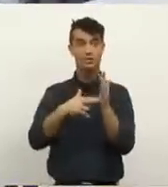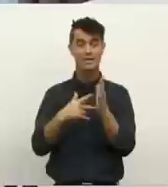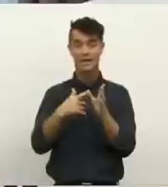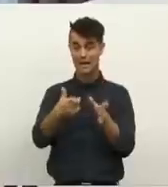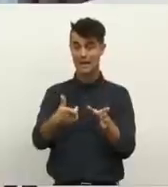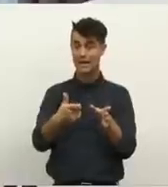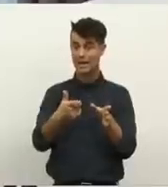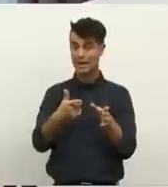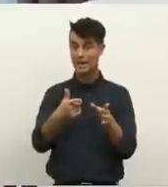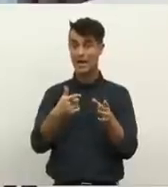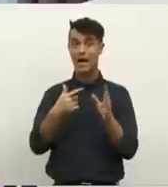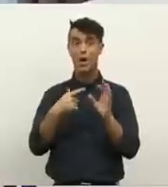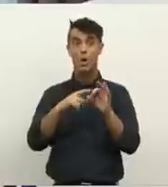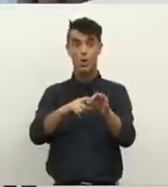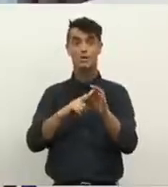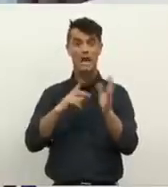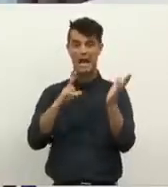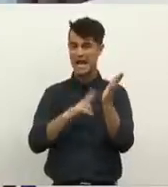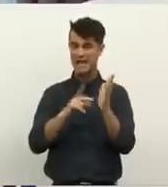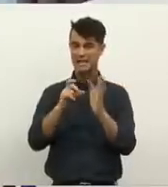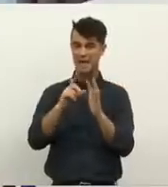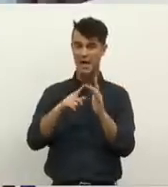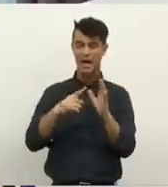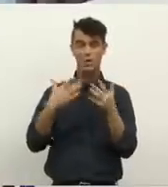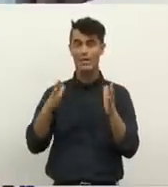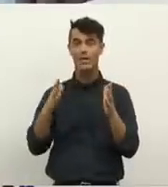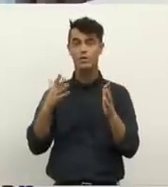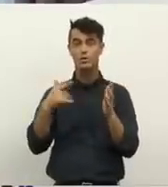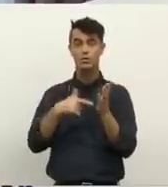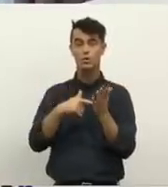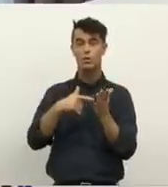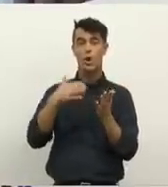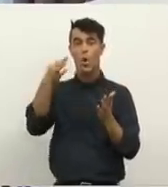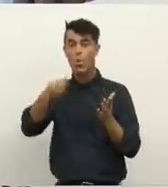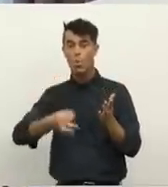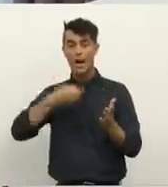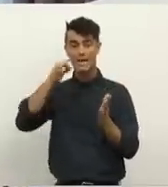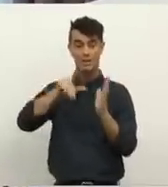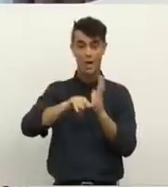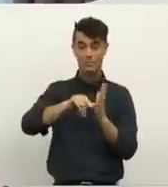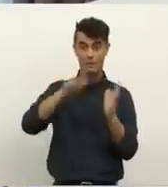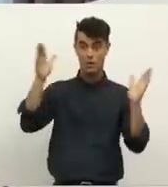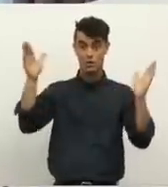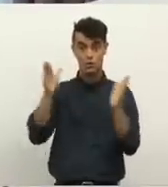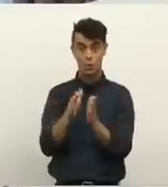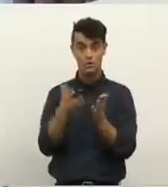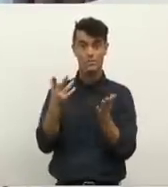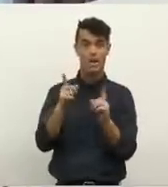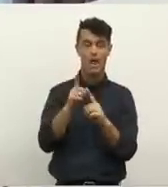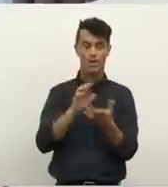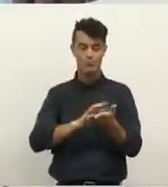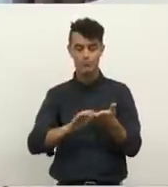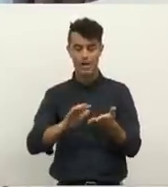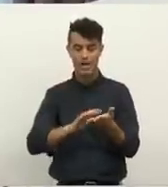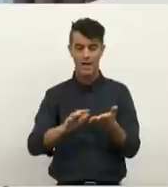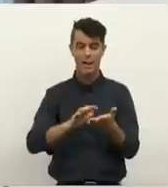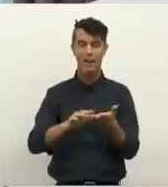Is the NDIA doing anything to minimise waiting times for assisted technologies, i.e. braille, displays,